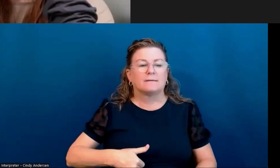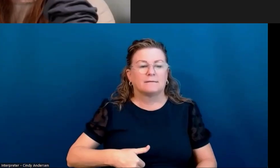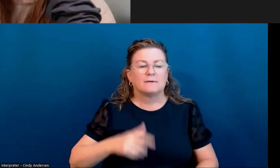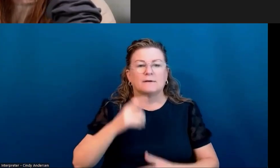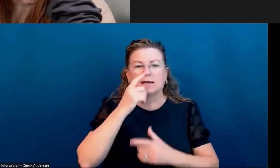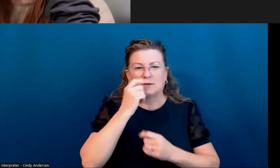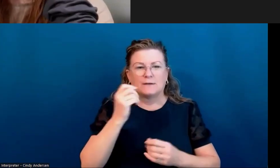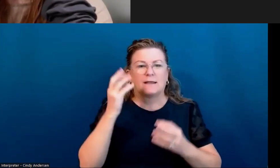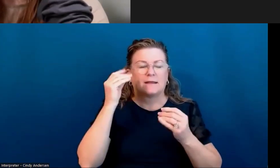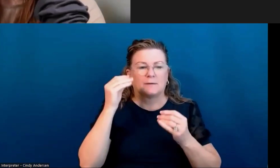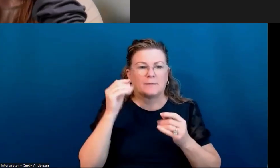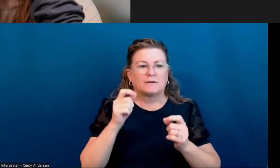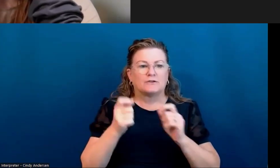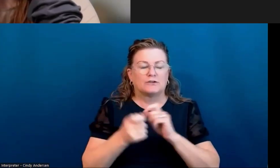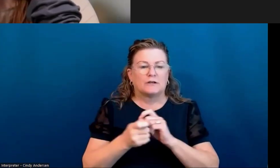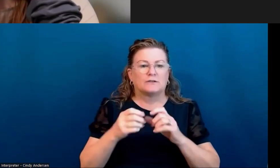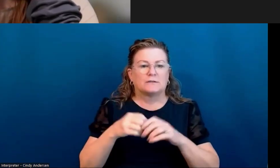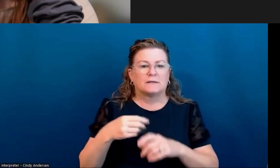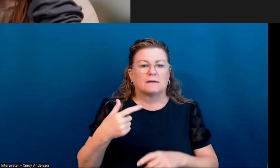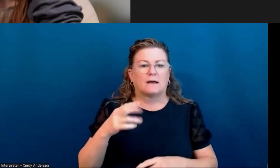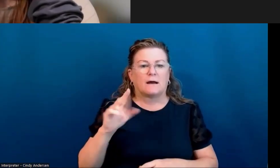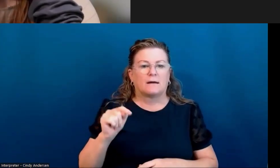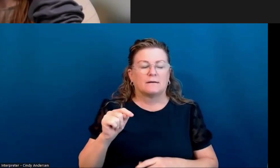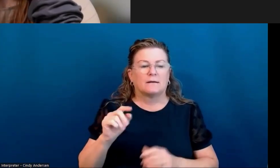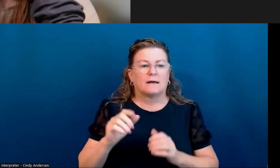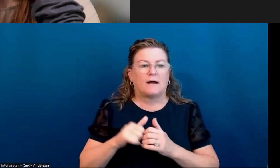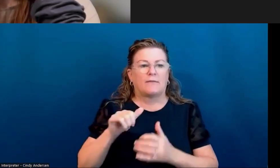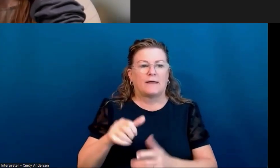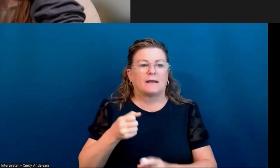about like, changes in our gut and how it affects our brain so